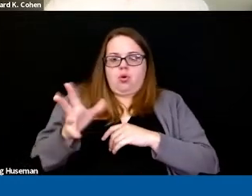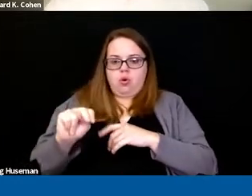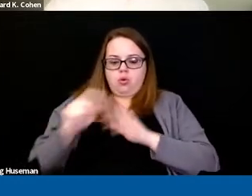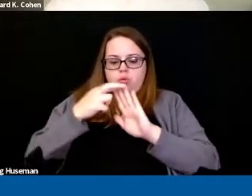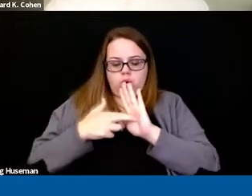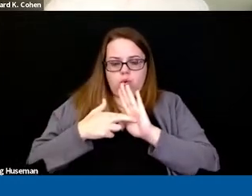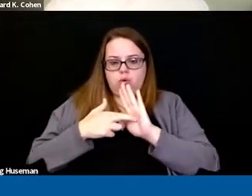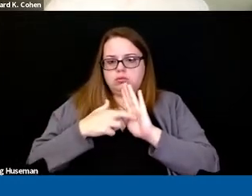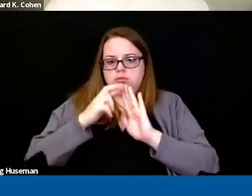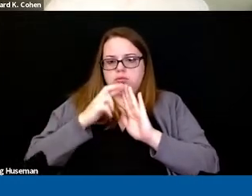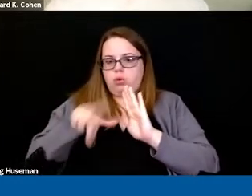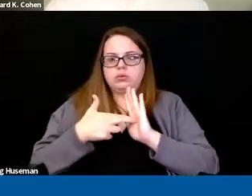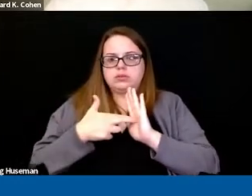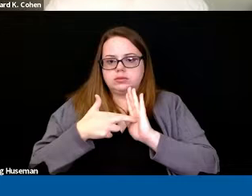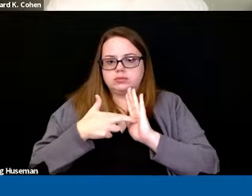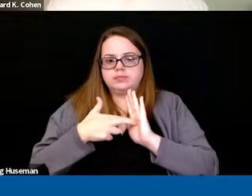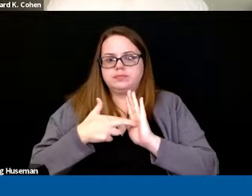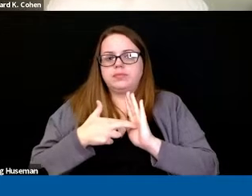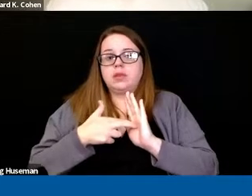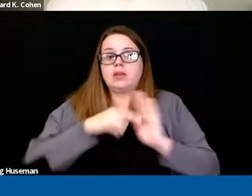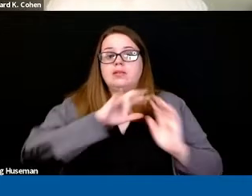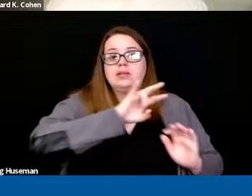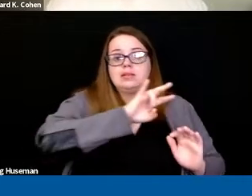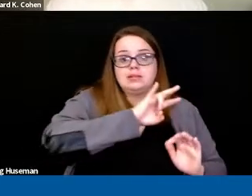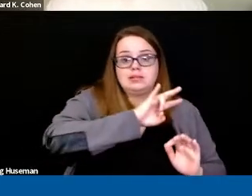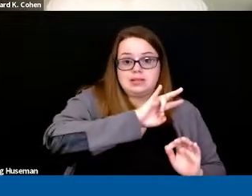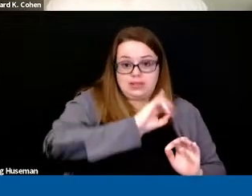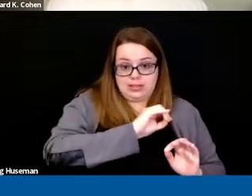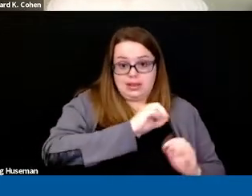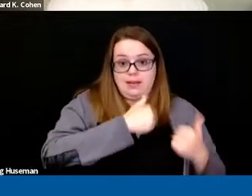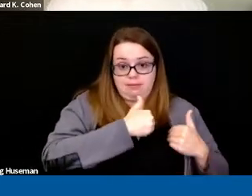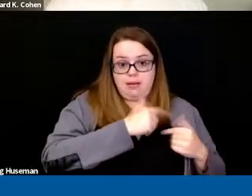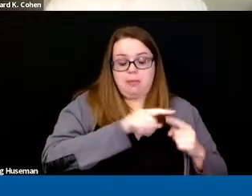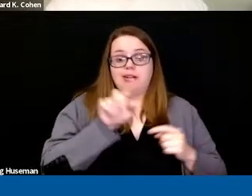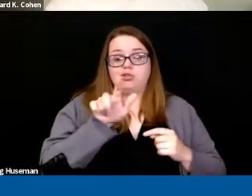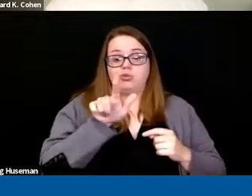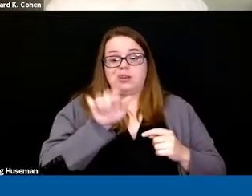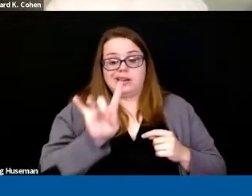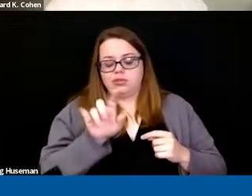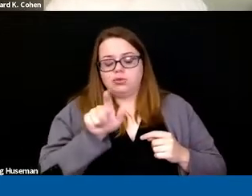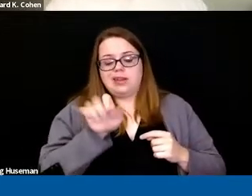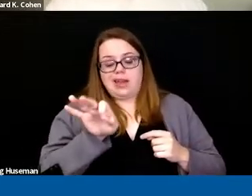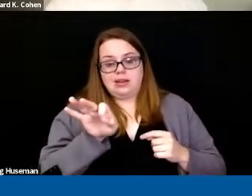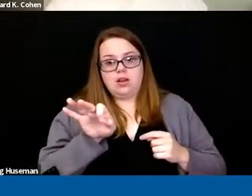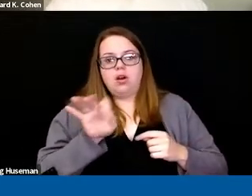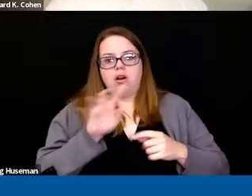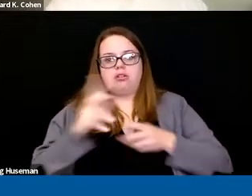Of these 70 roles in version 1.1, only 29 of them are interactive widget roles. And I'm gonna focus on those right now.